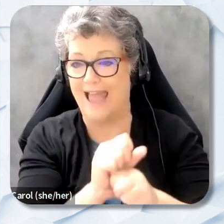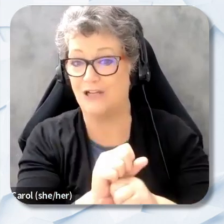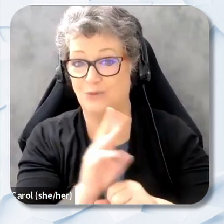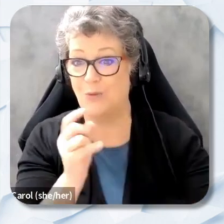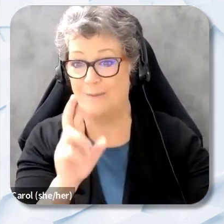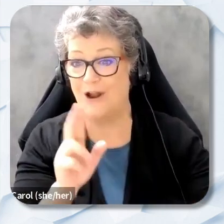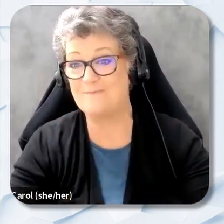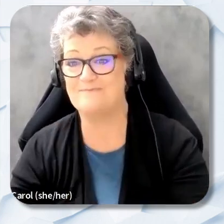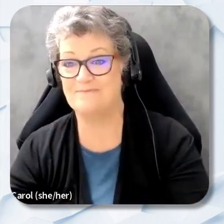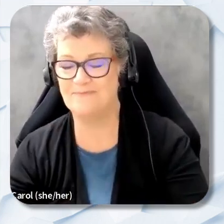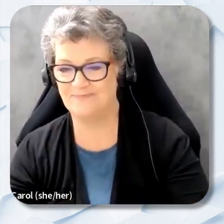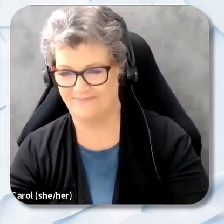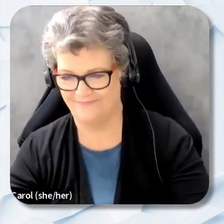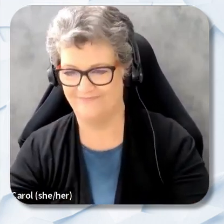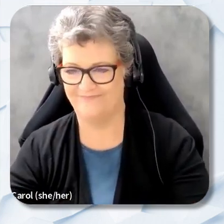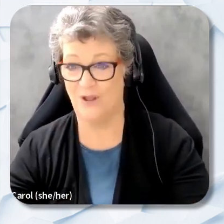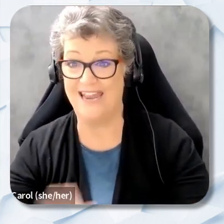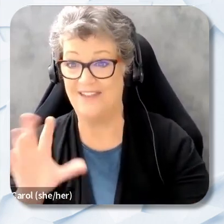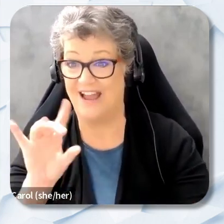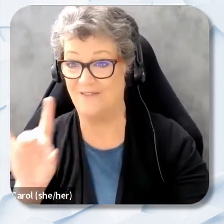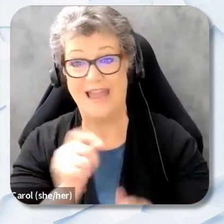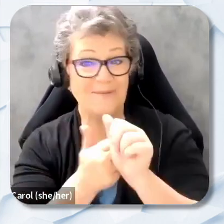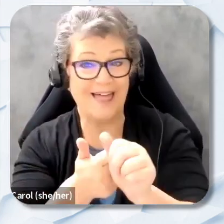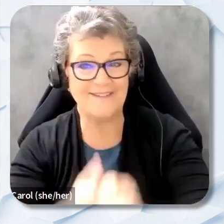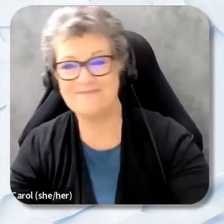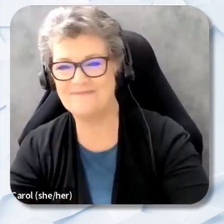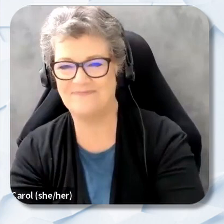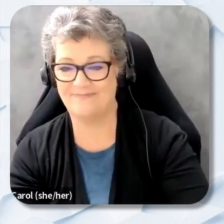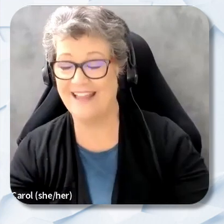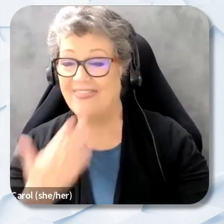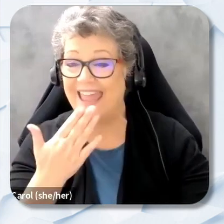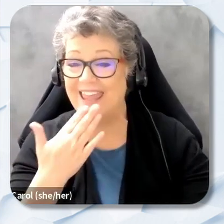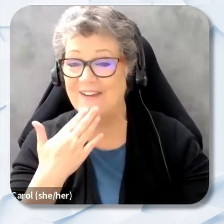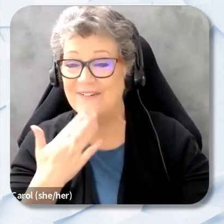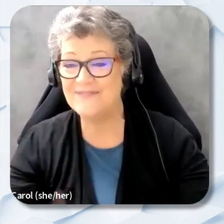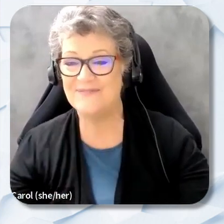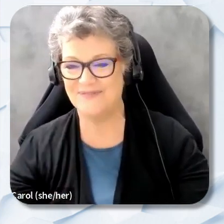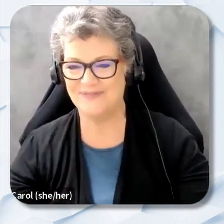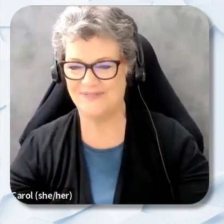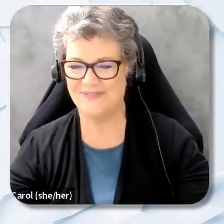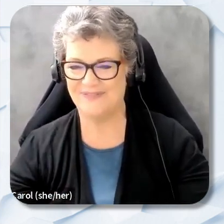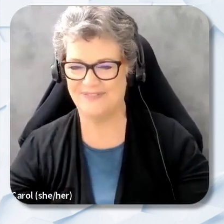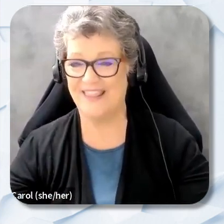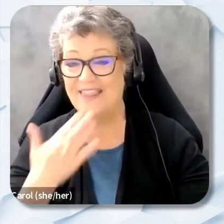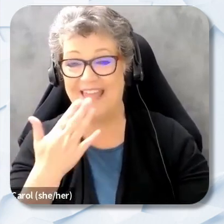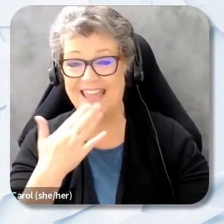when it's 508 compliant. Thank you. All right, Thank you.